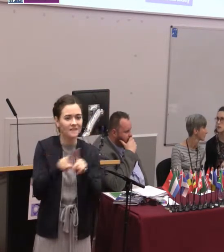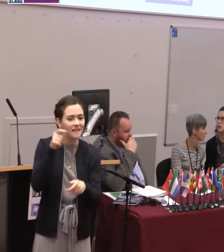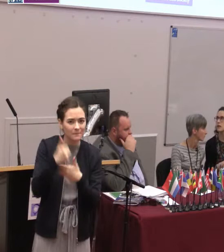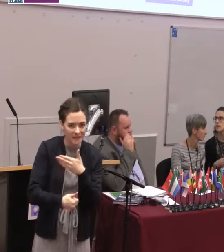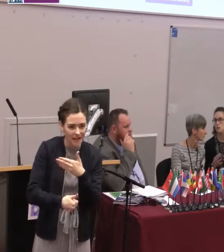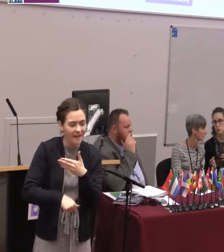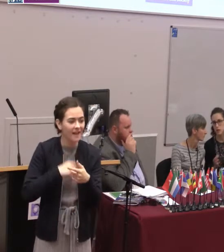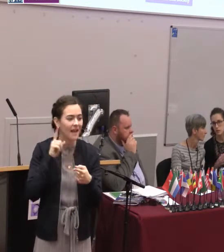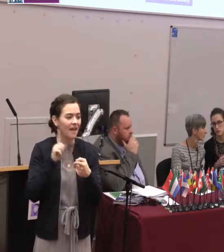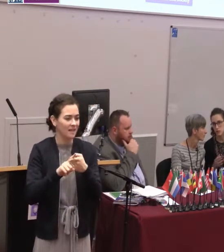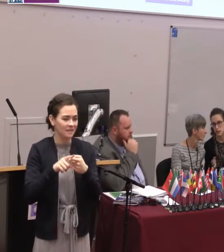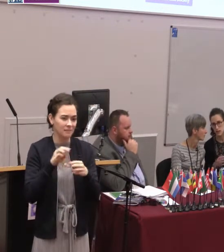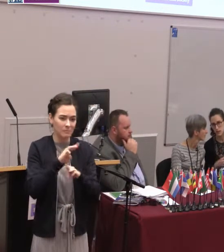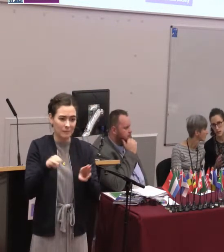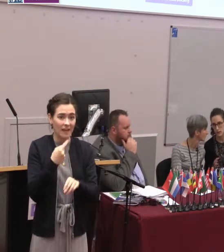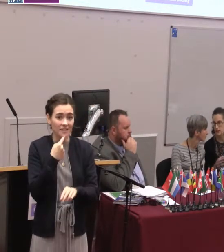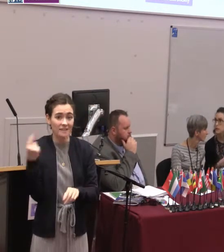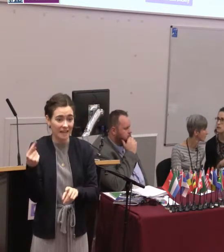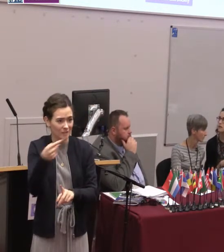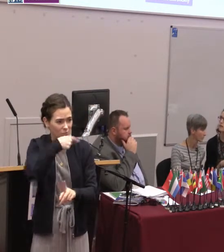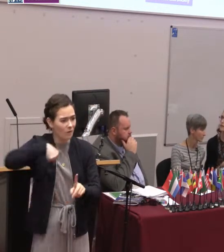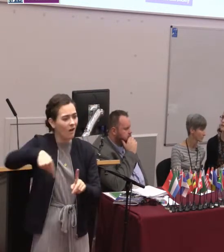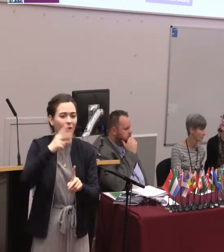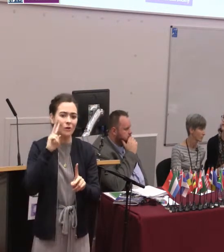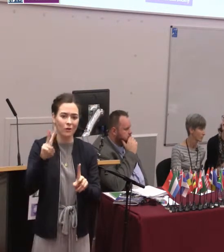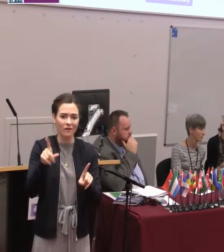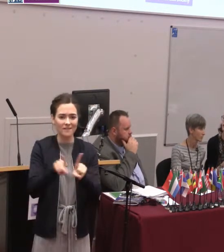people said that we all looked the same.